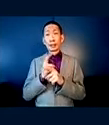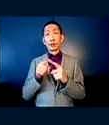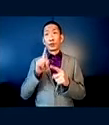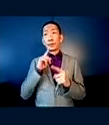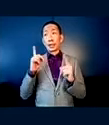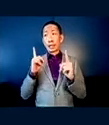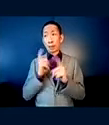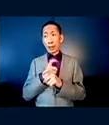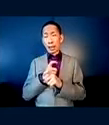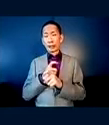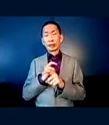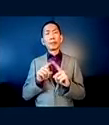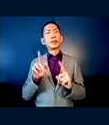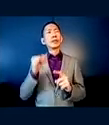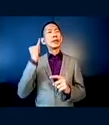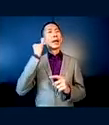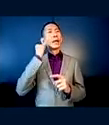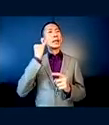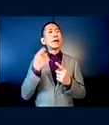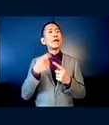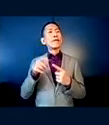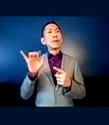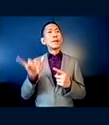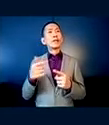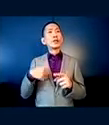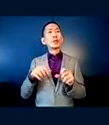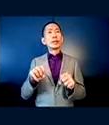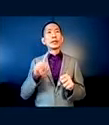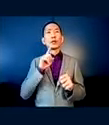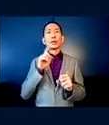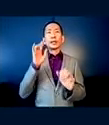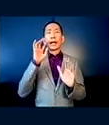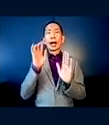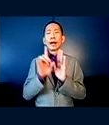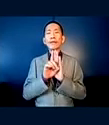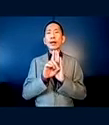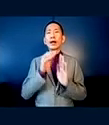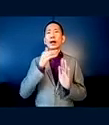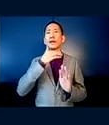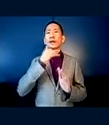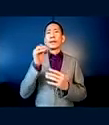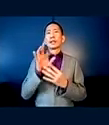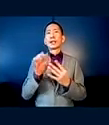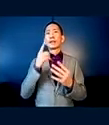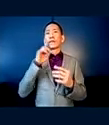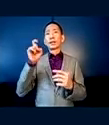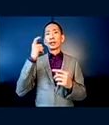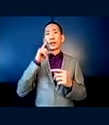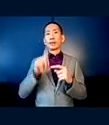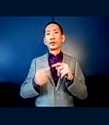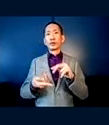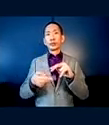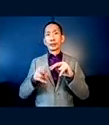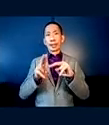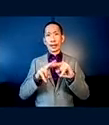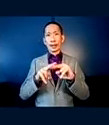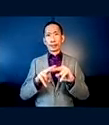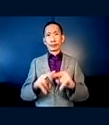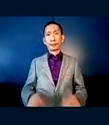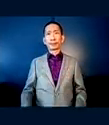THE SAKE OF IT. THE IDEA IS THAT OUT OF THIS WE COULD REALLY IDENTIFY THE BEST OPTION FOR THE GOVERNMENT TO